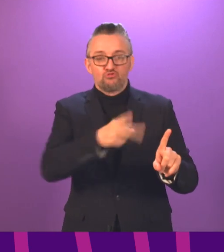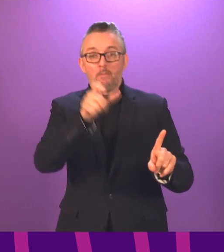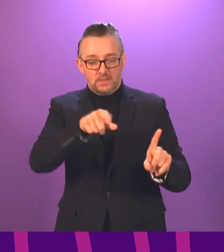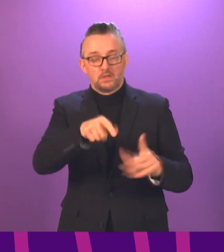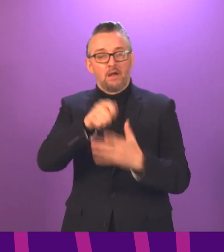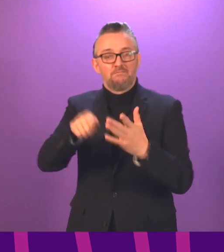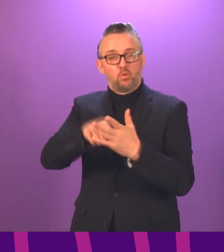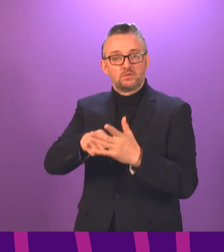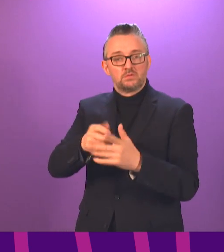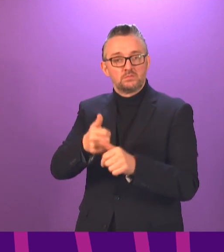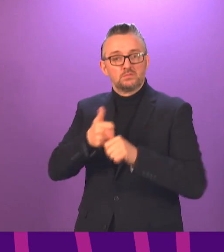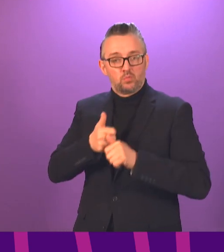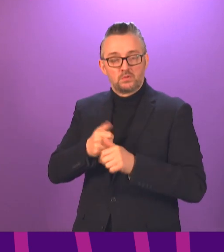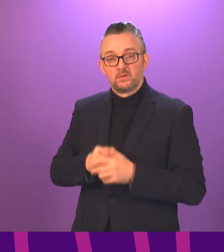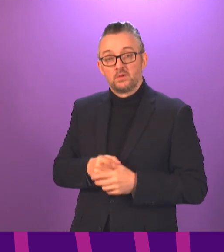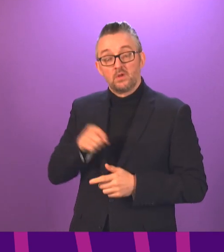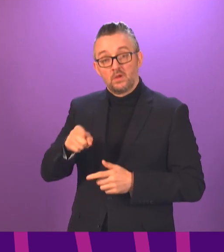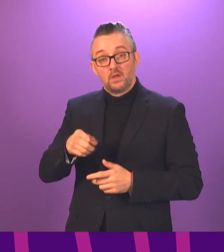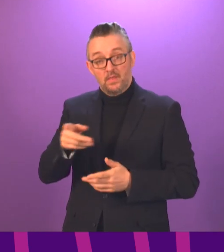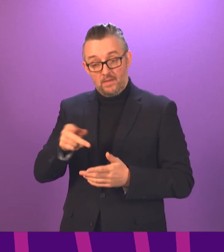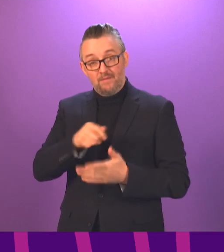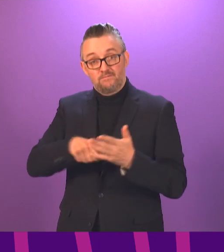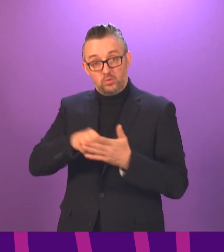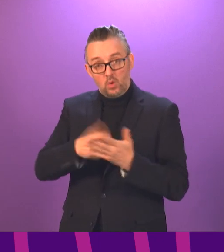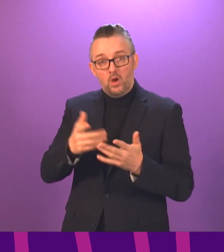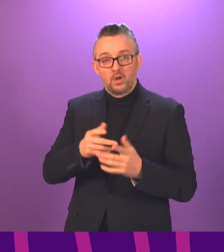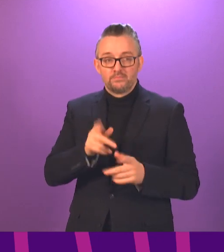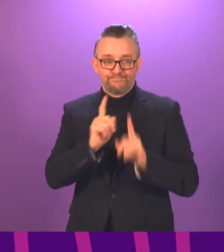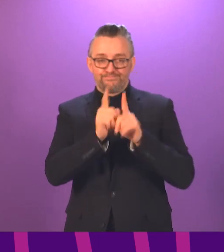Those changes to both postal and proxy voting are intended to help anyone who wishes to vote in